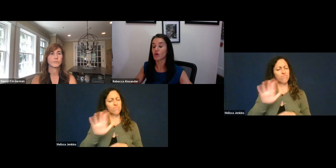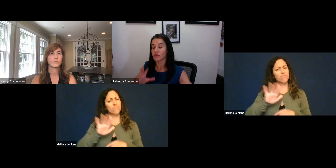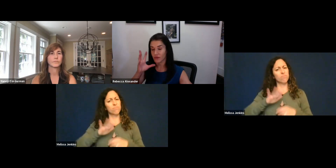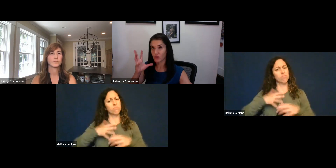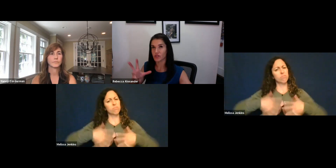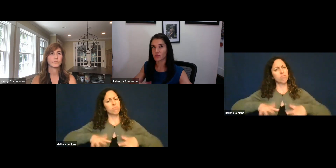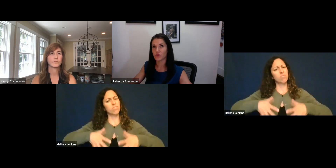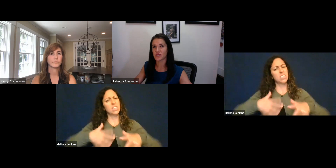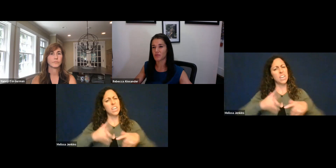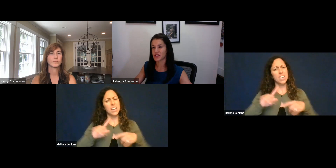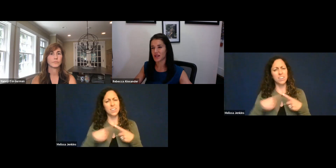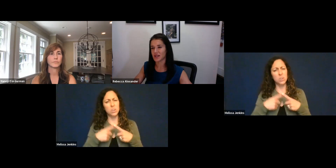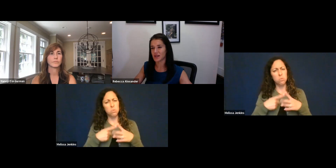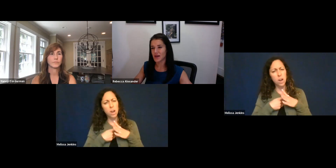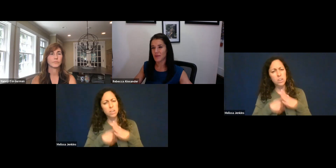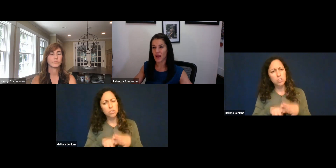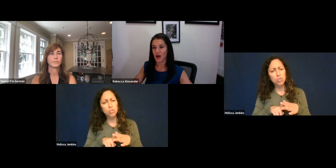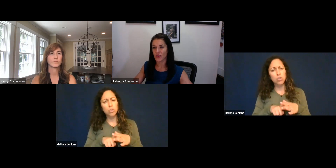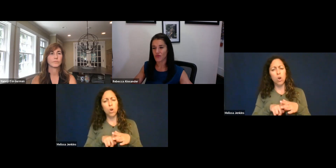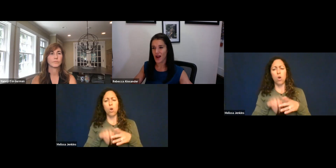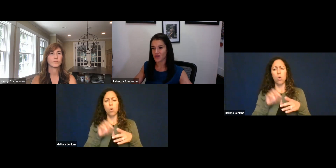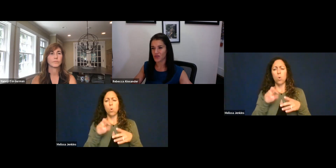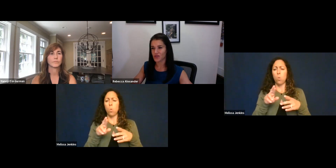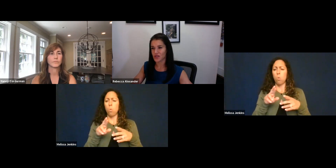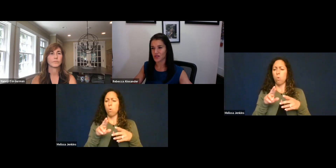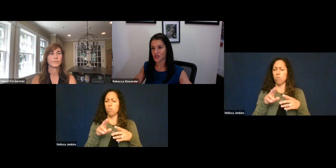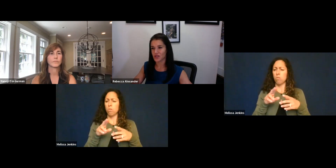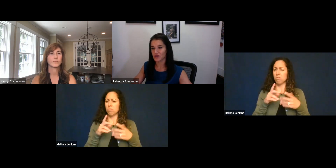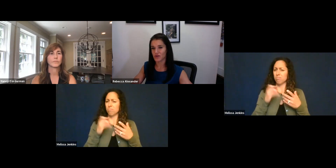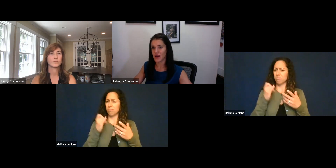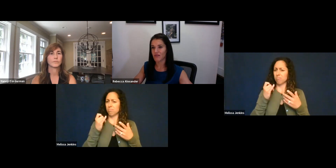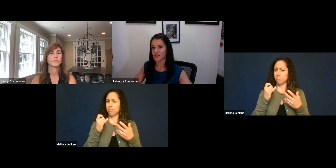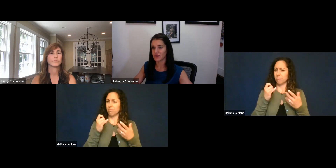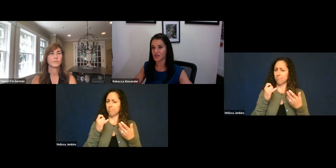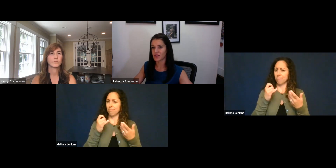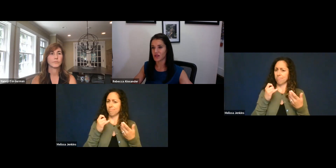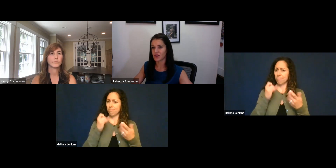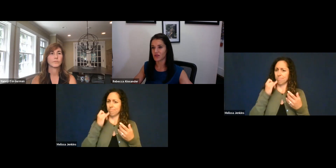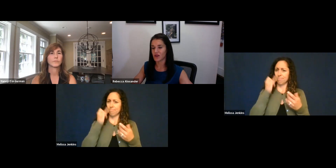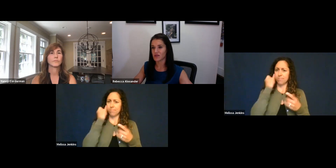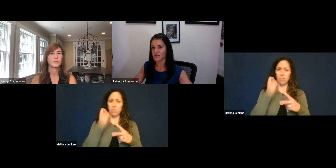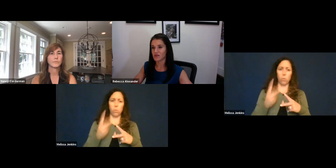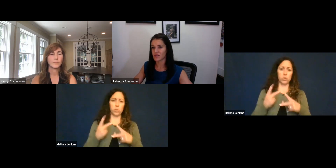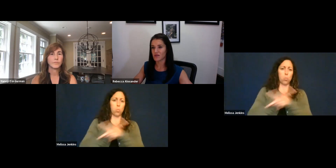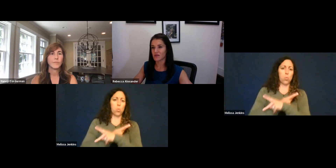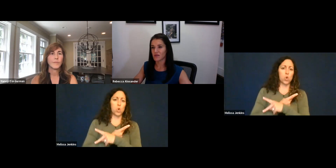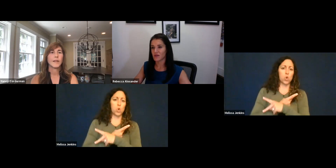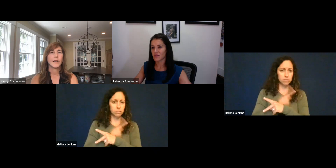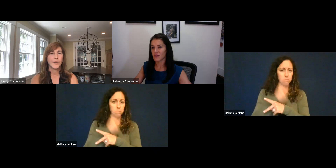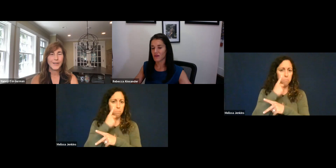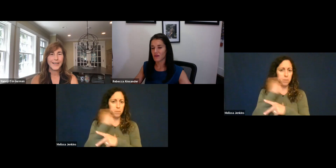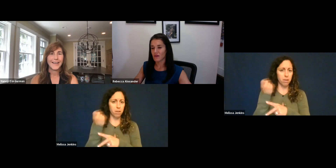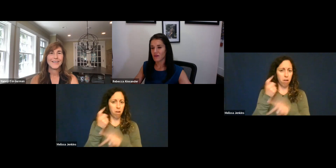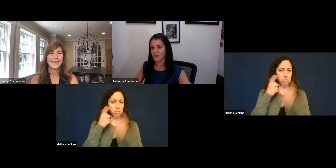or if it was precipitated by other factors in addition to having the vision and hearing loss. OK.